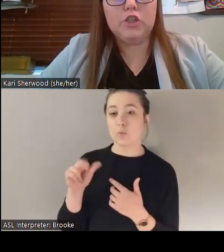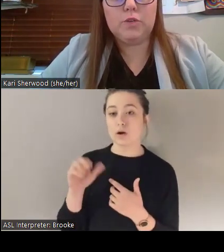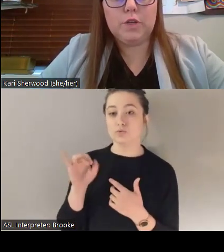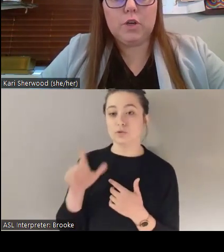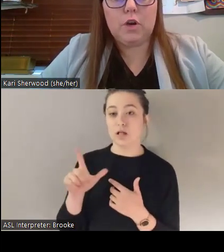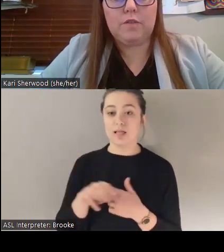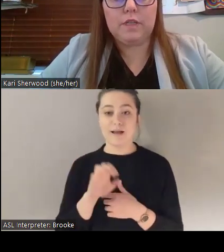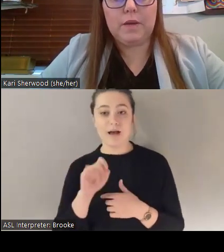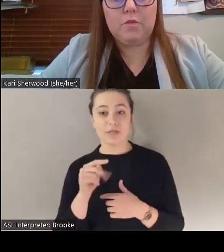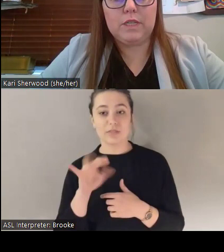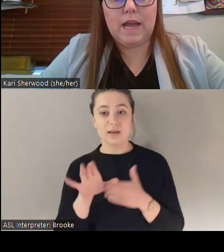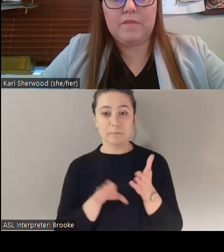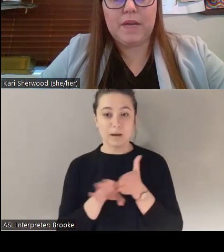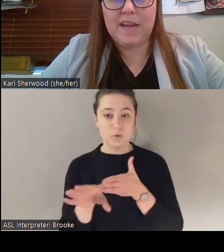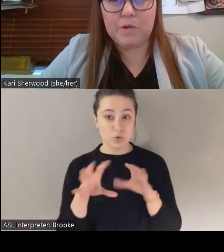the children are often labeled as having behavior